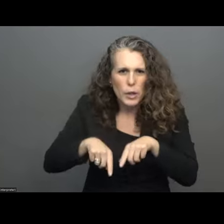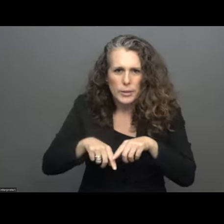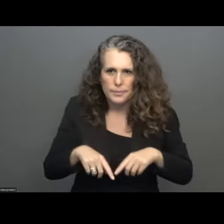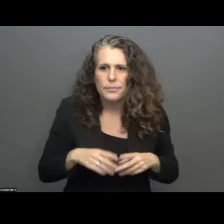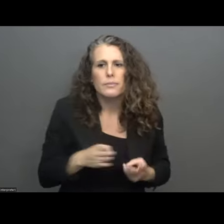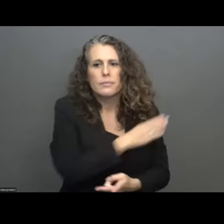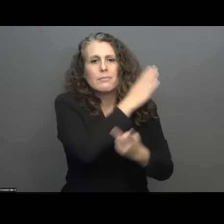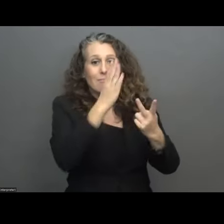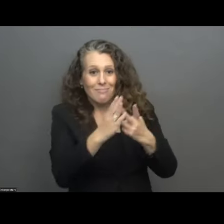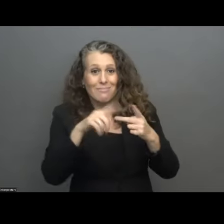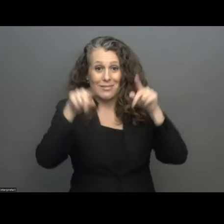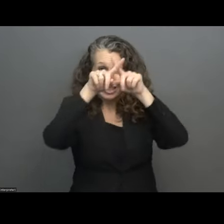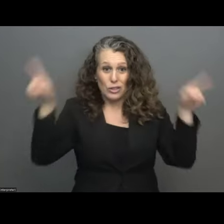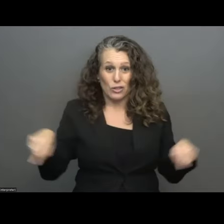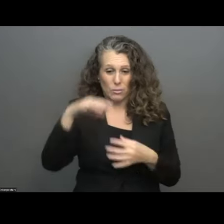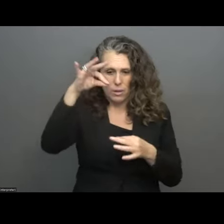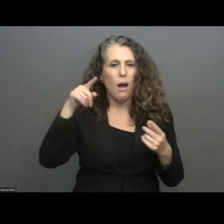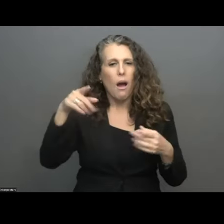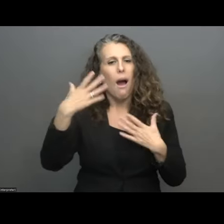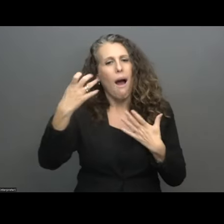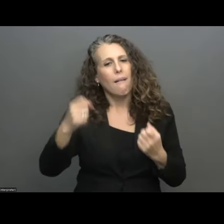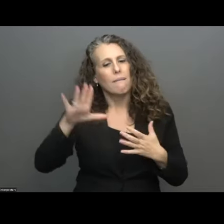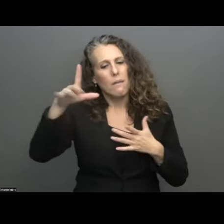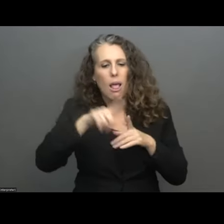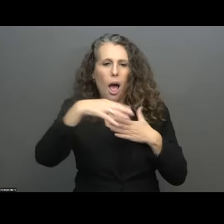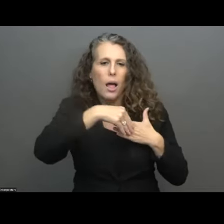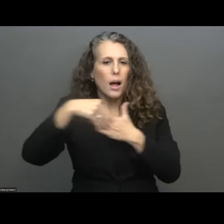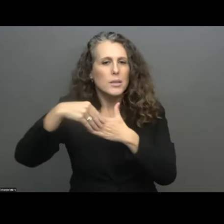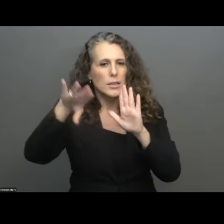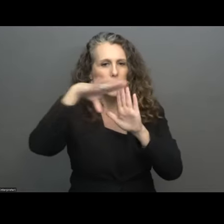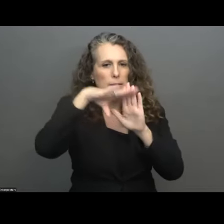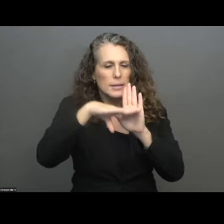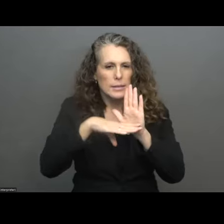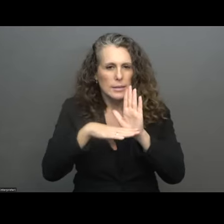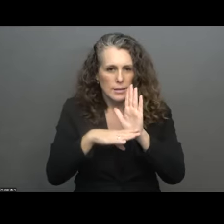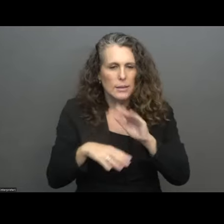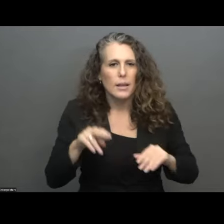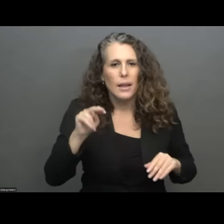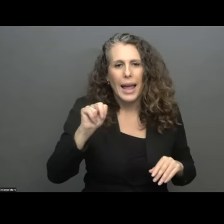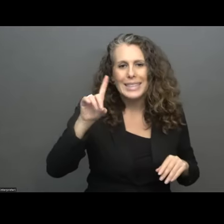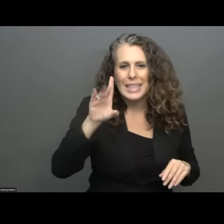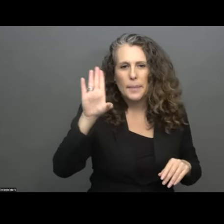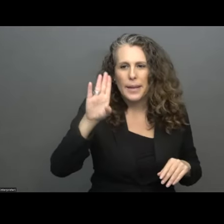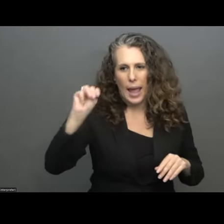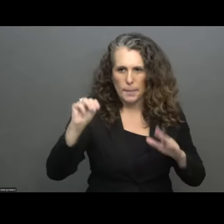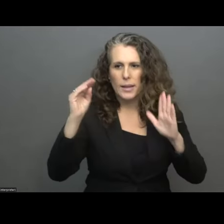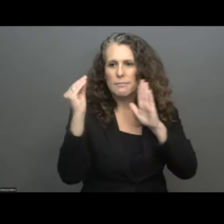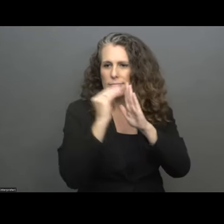down we have a lunatic is her present a law that confirms global capital rushing around